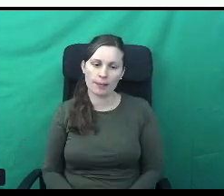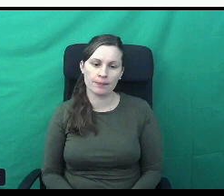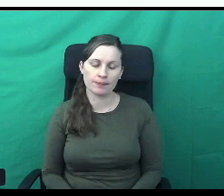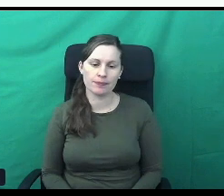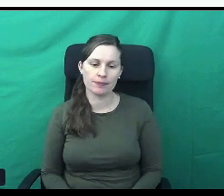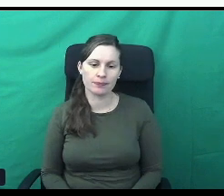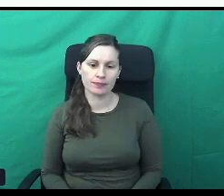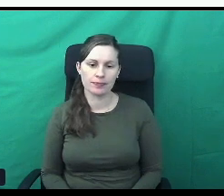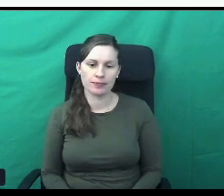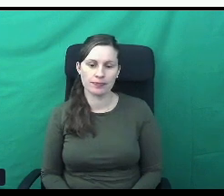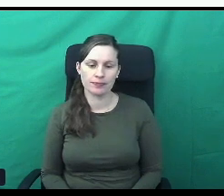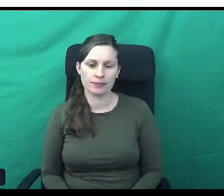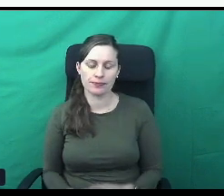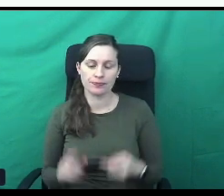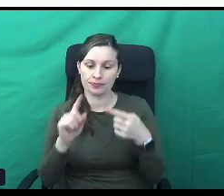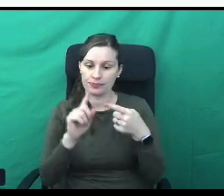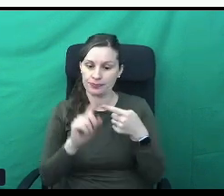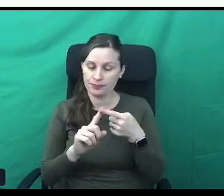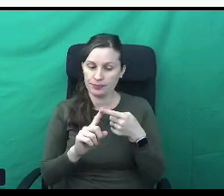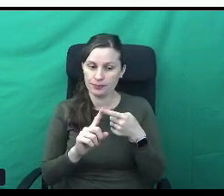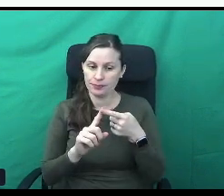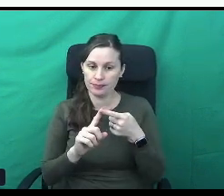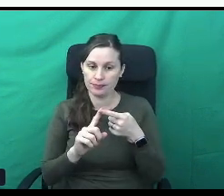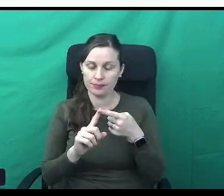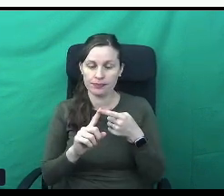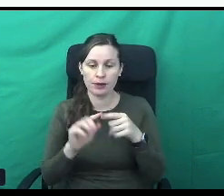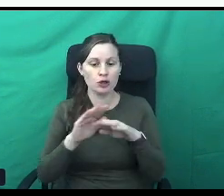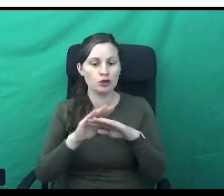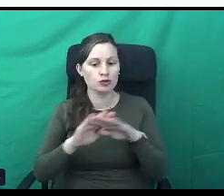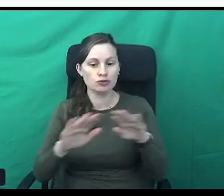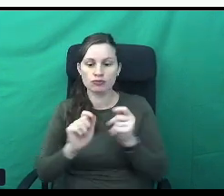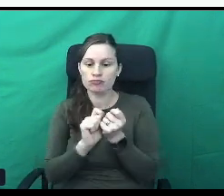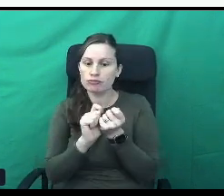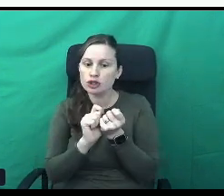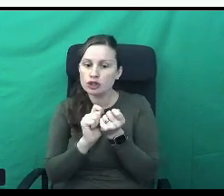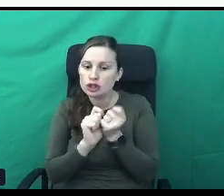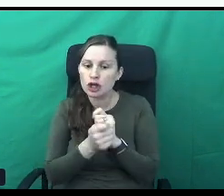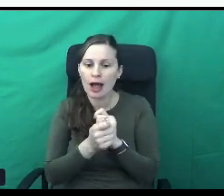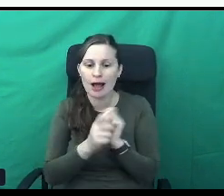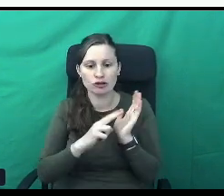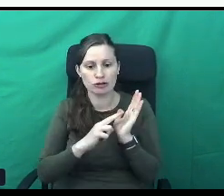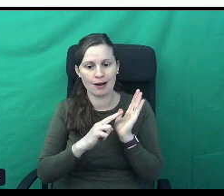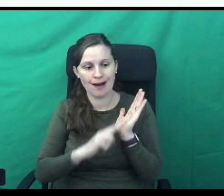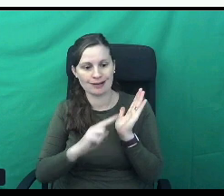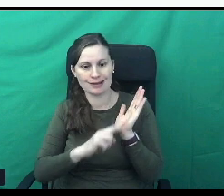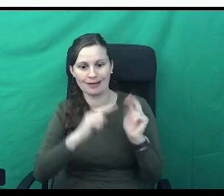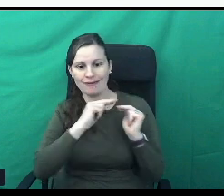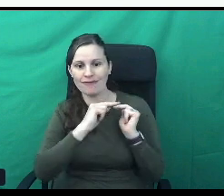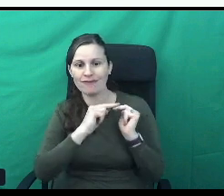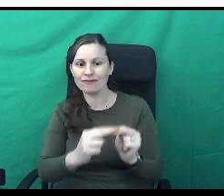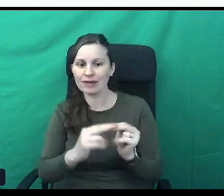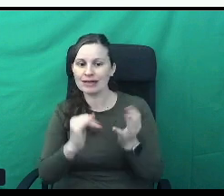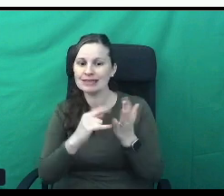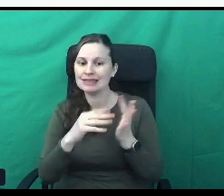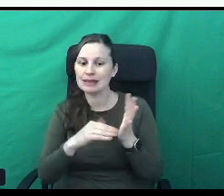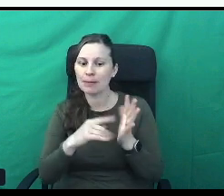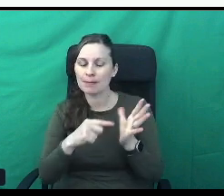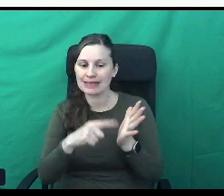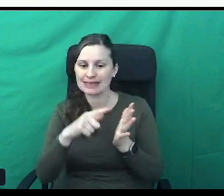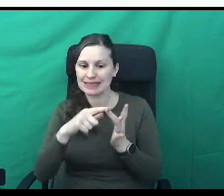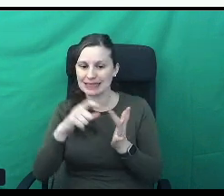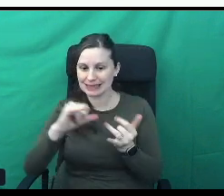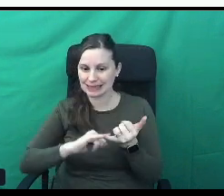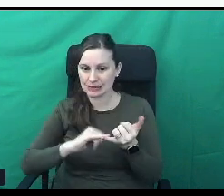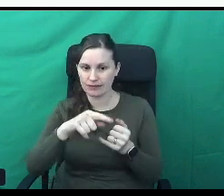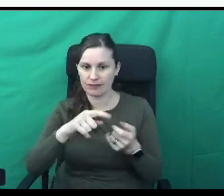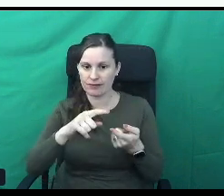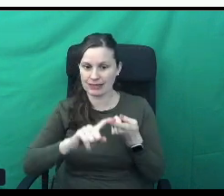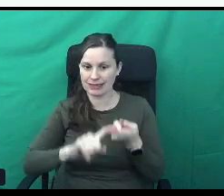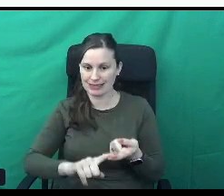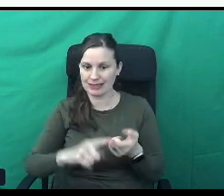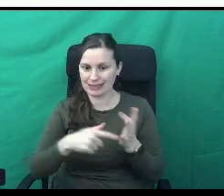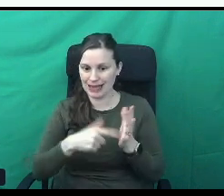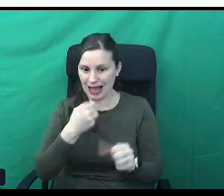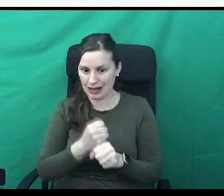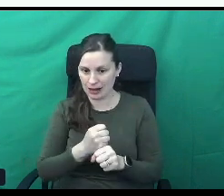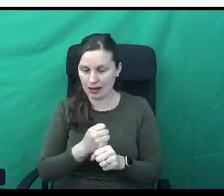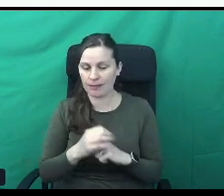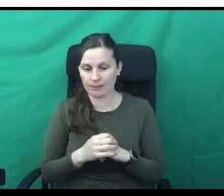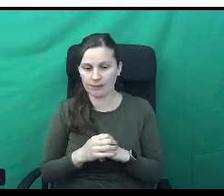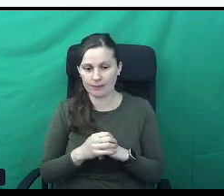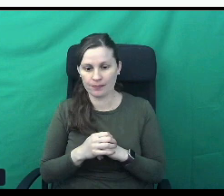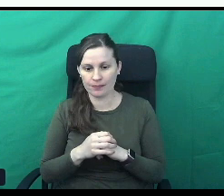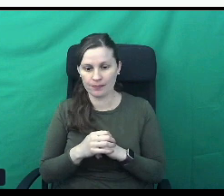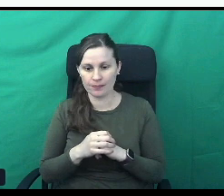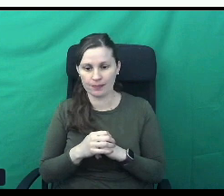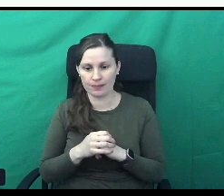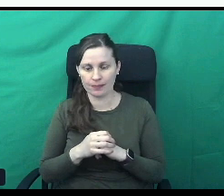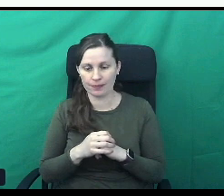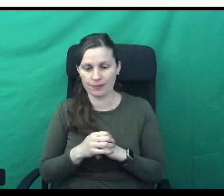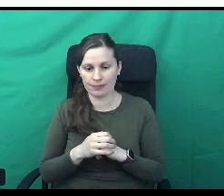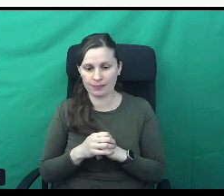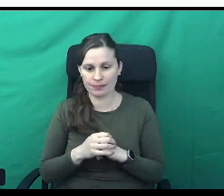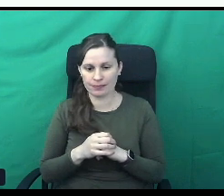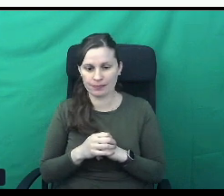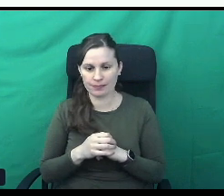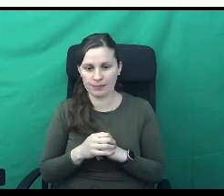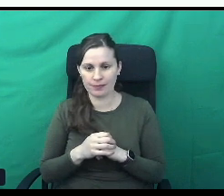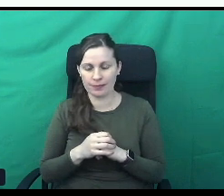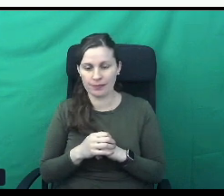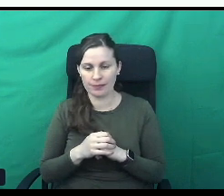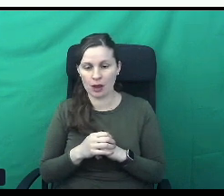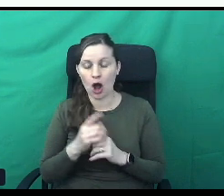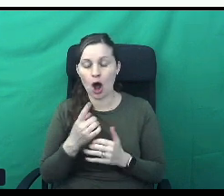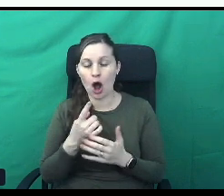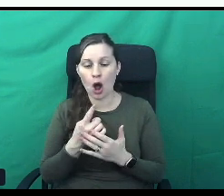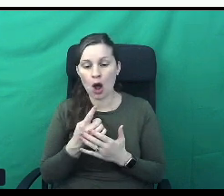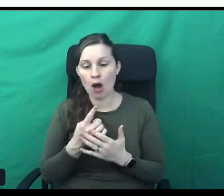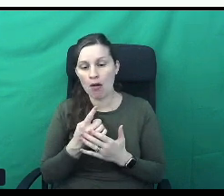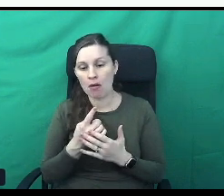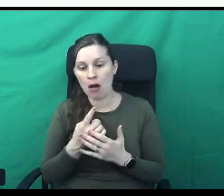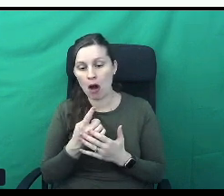Don't change native semantics of a tag of a HTML element unless you really have to.